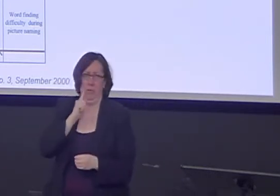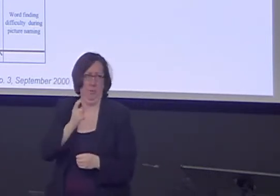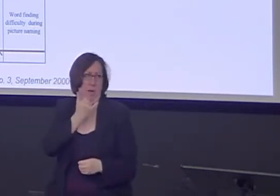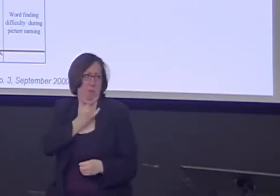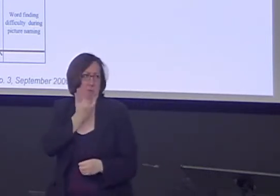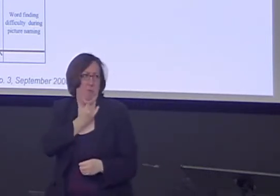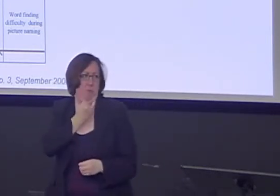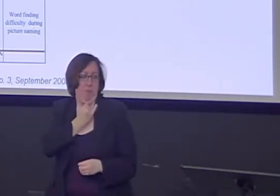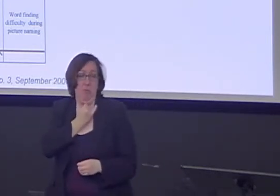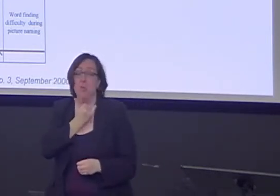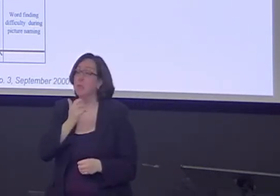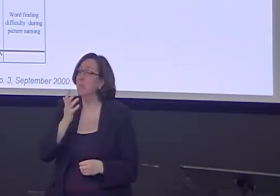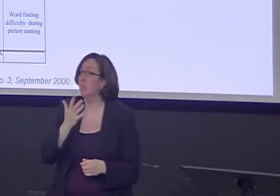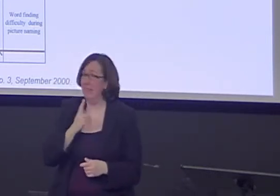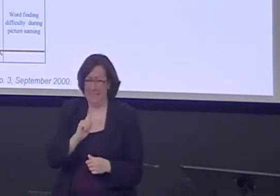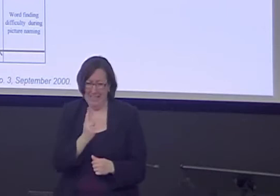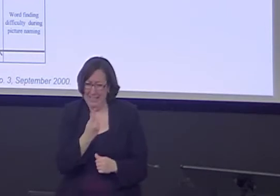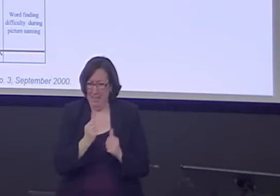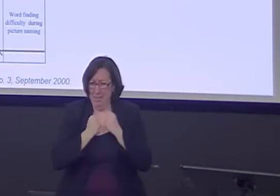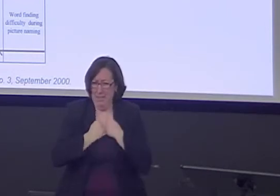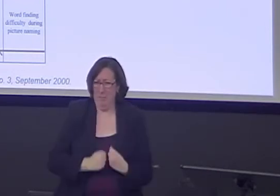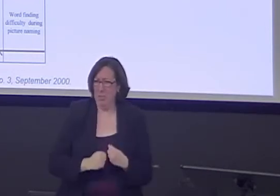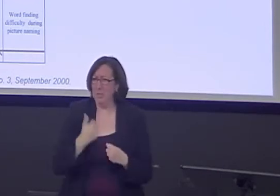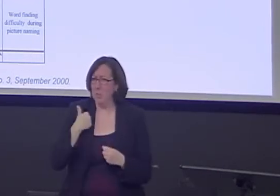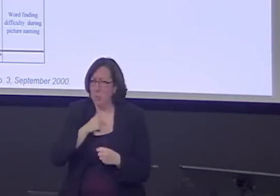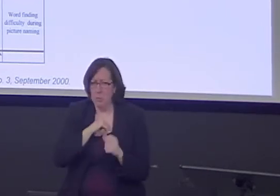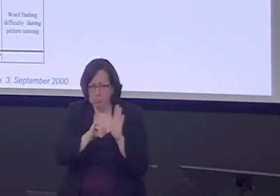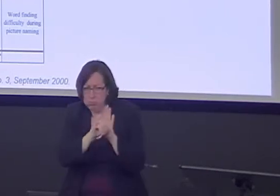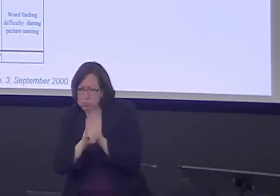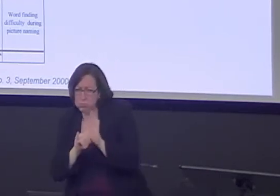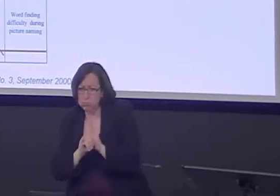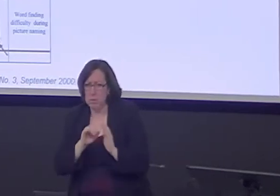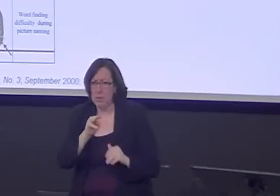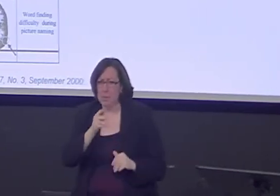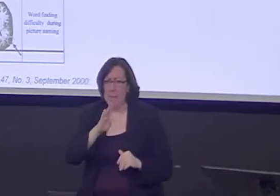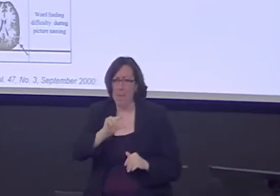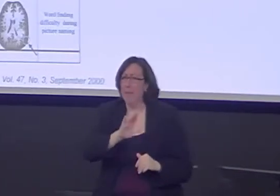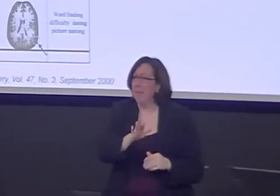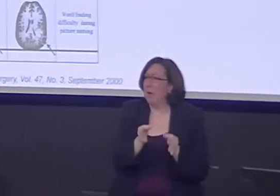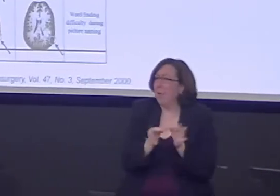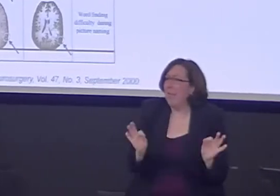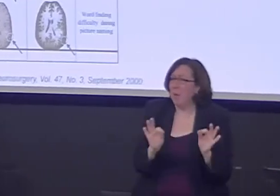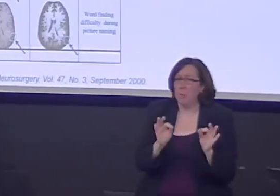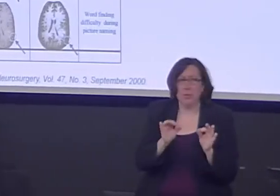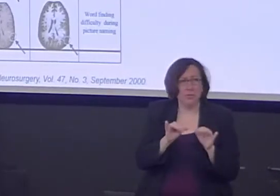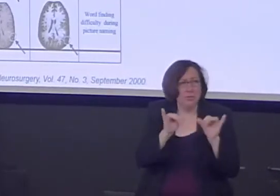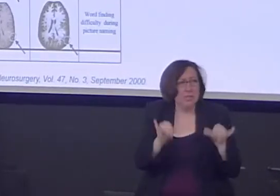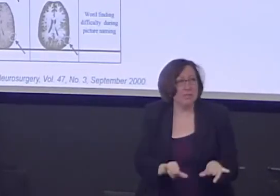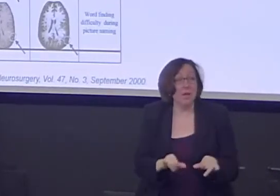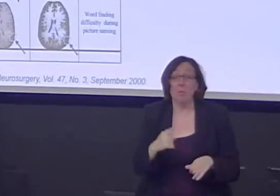so we were mapping their language system so that the surgeon could do surgeries around that language system